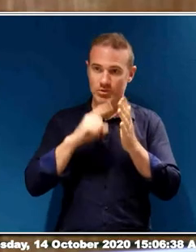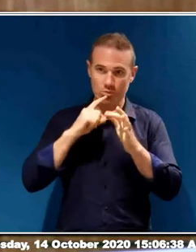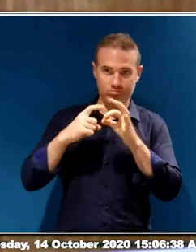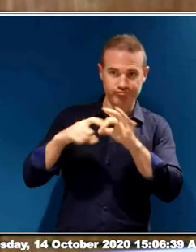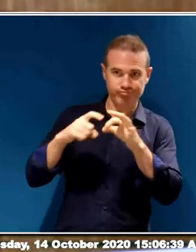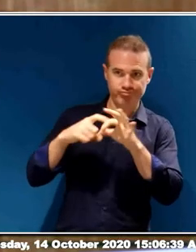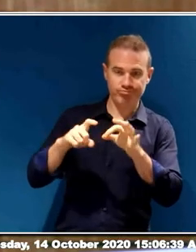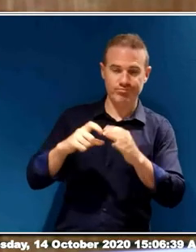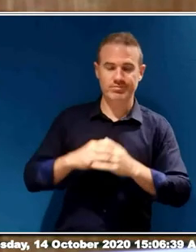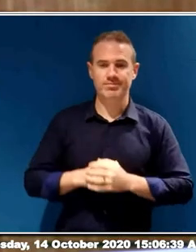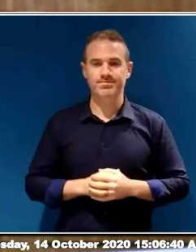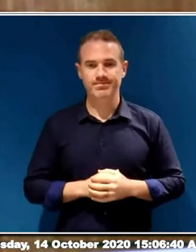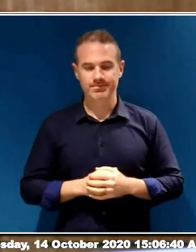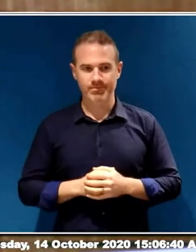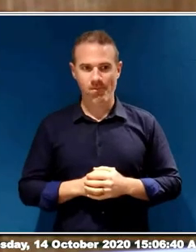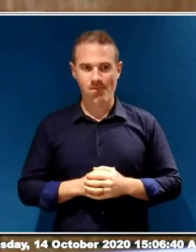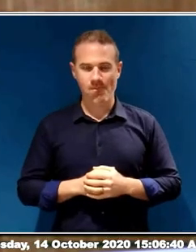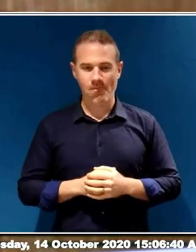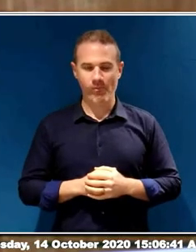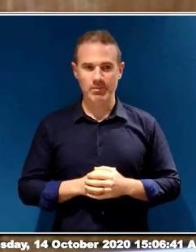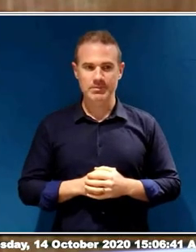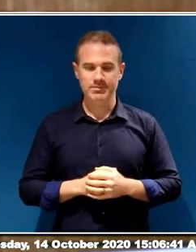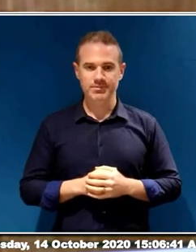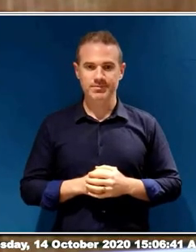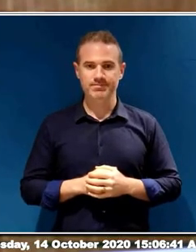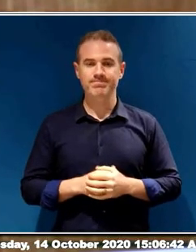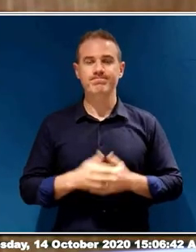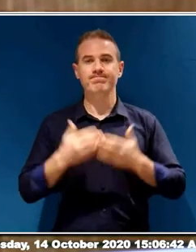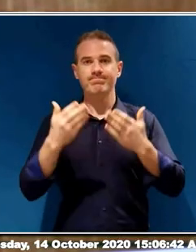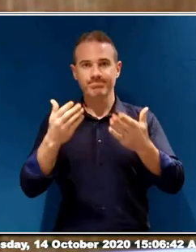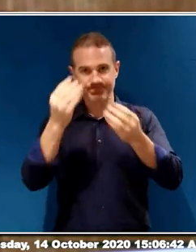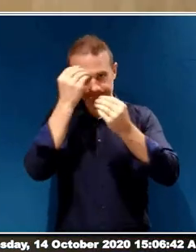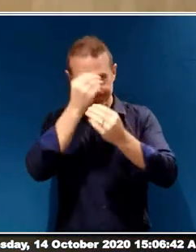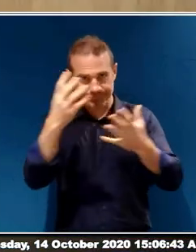Commissioners, you will find a copy of Professor Poed's statement in Tender